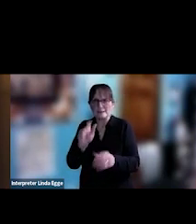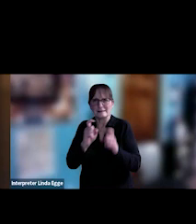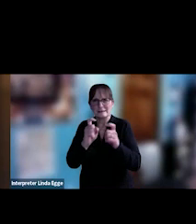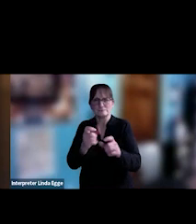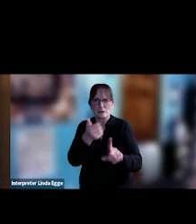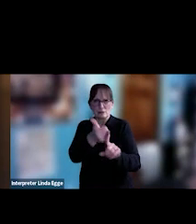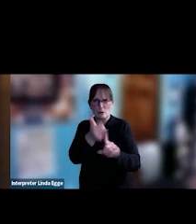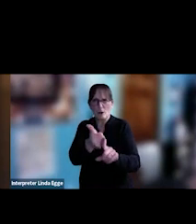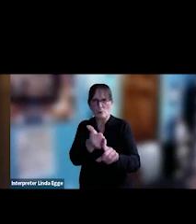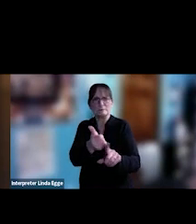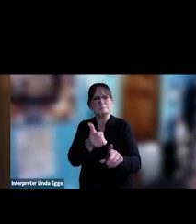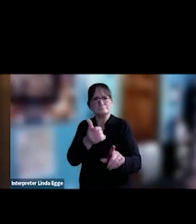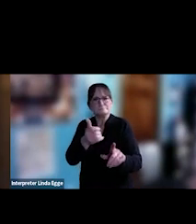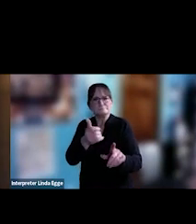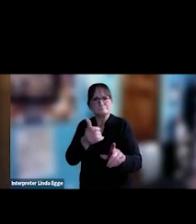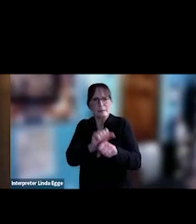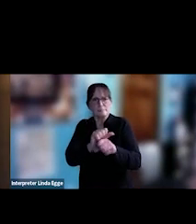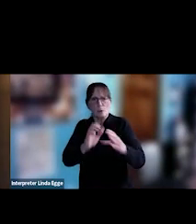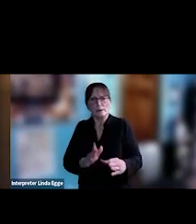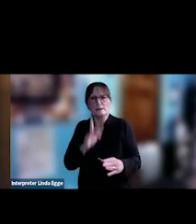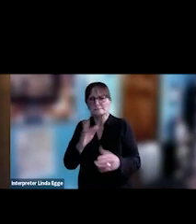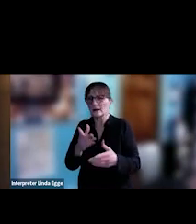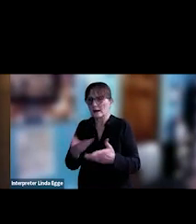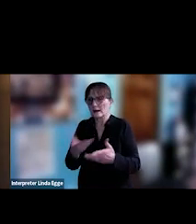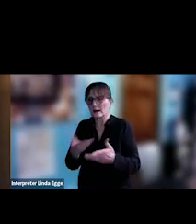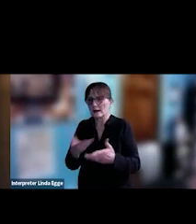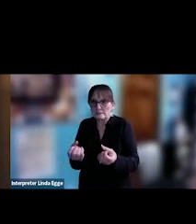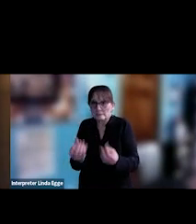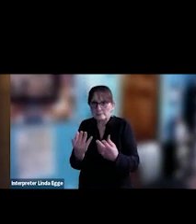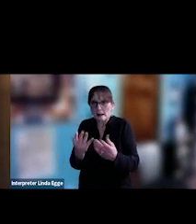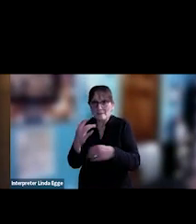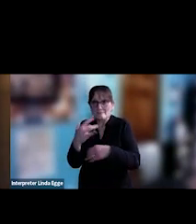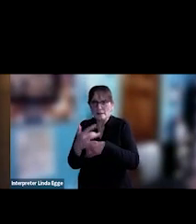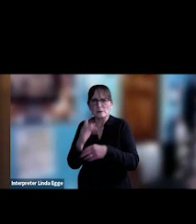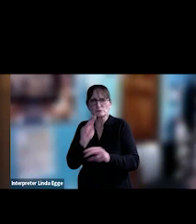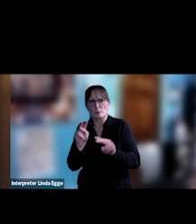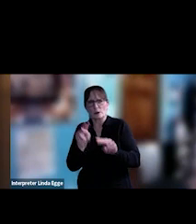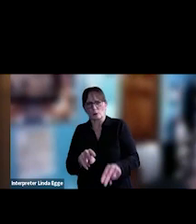and many sections are publicly available, so we can look at those POMS and see what they say